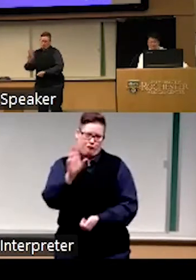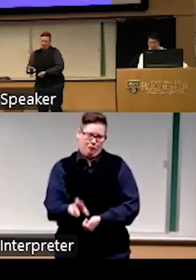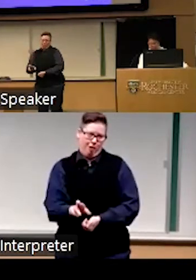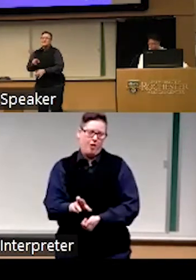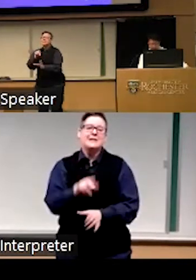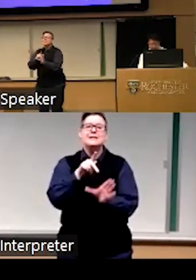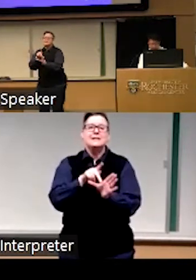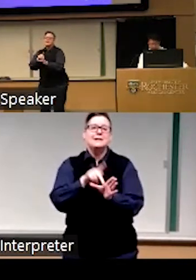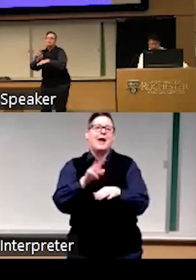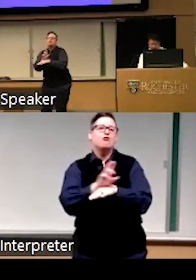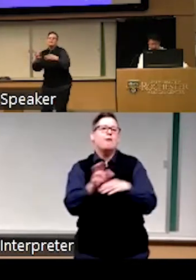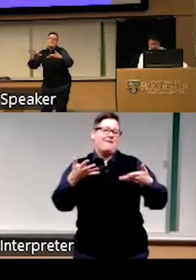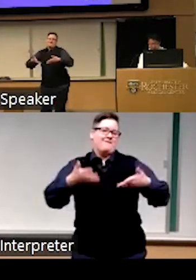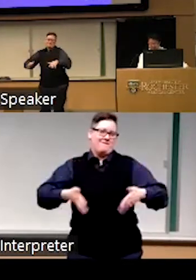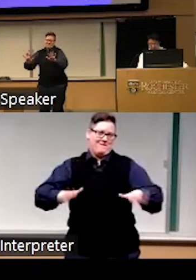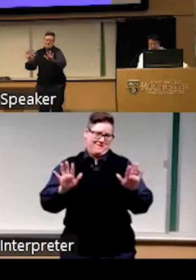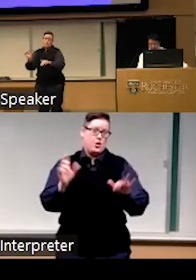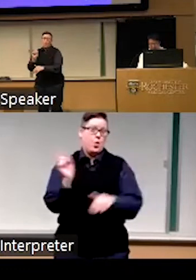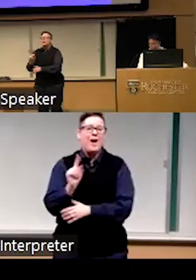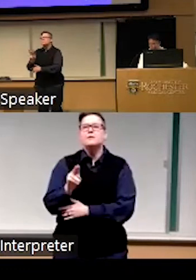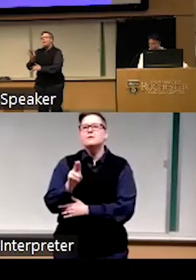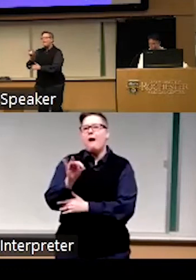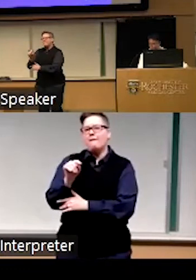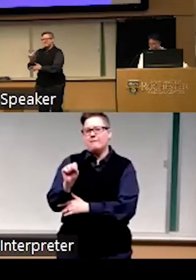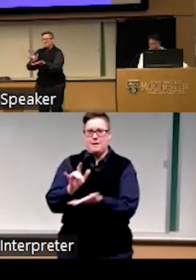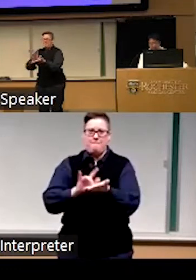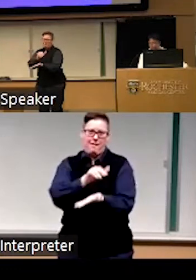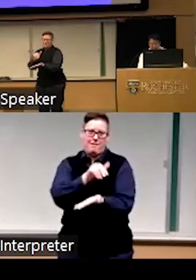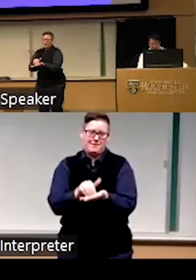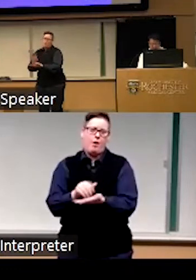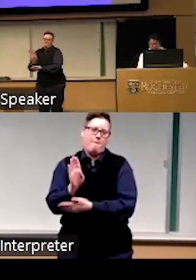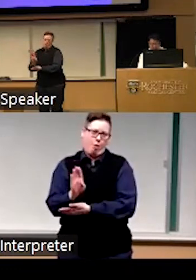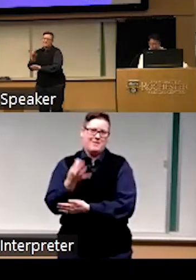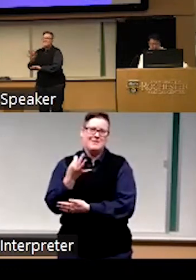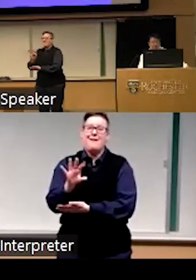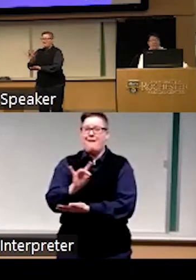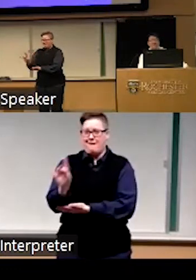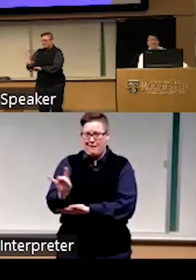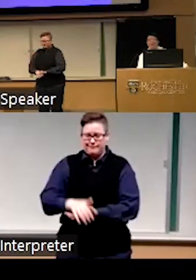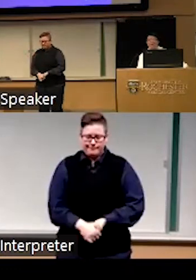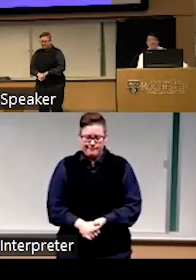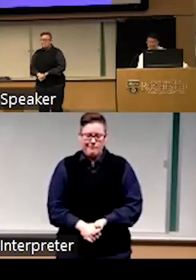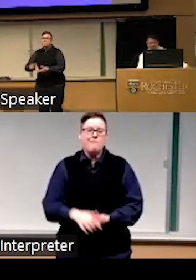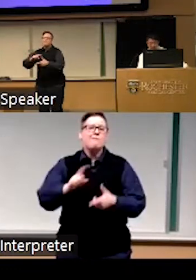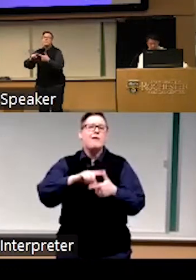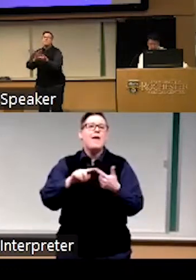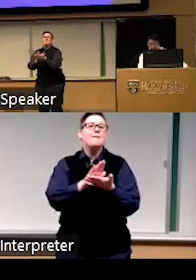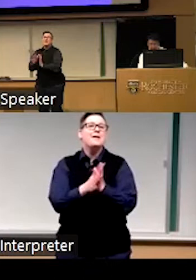Psychiatry residency at the Tufts Medical Center in Boston in 1988. he then became a faculty member